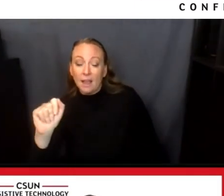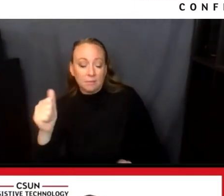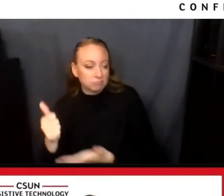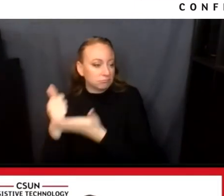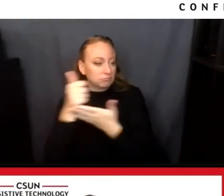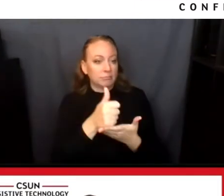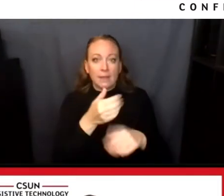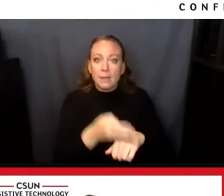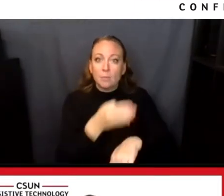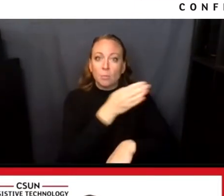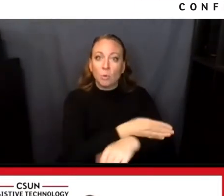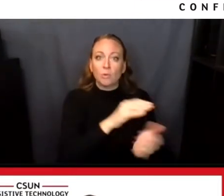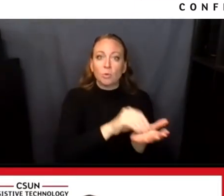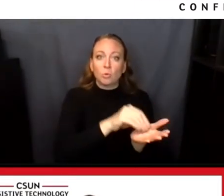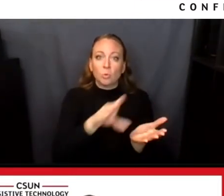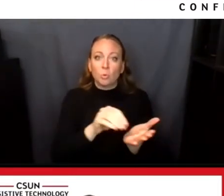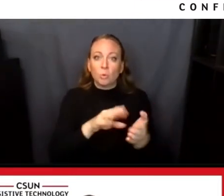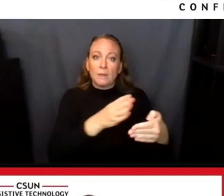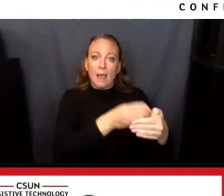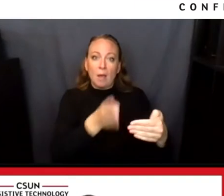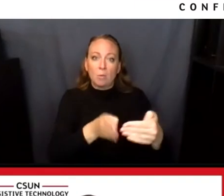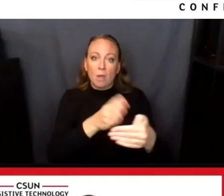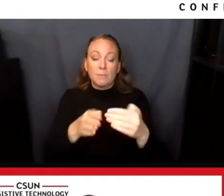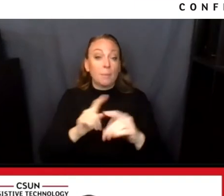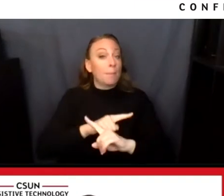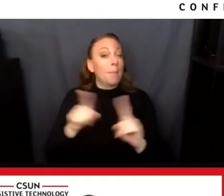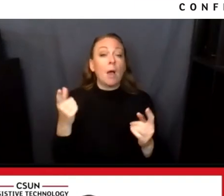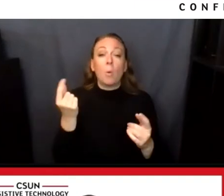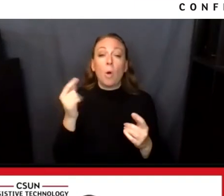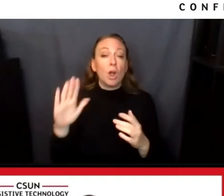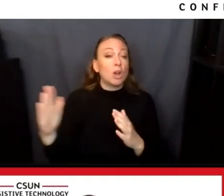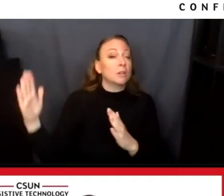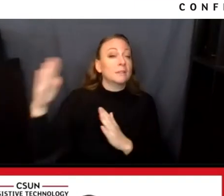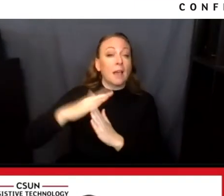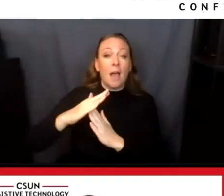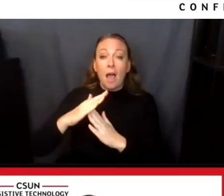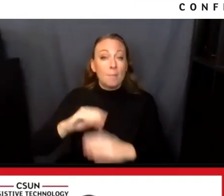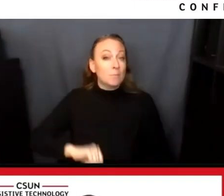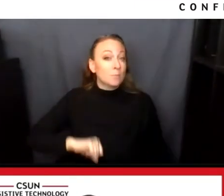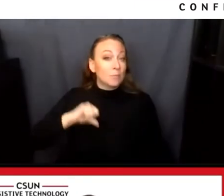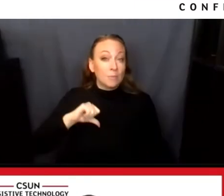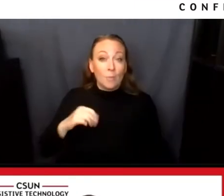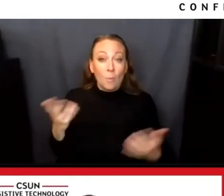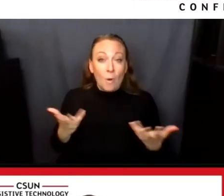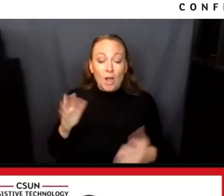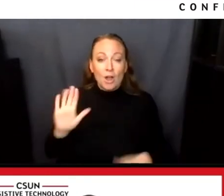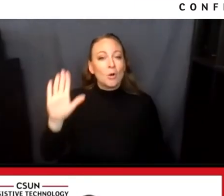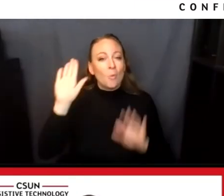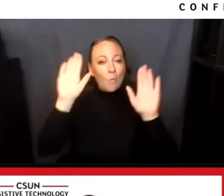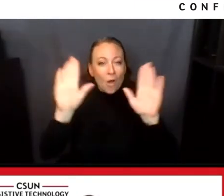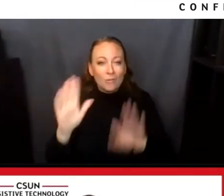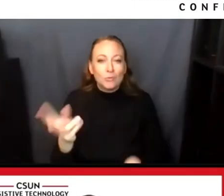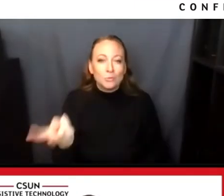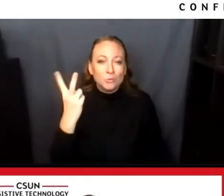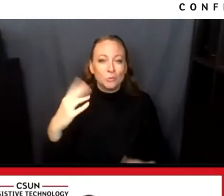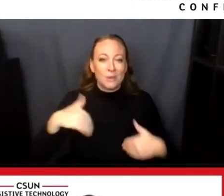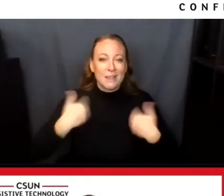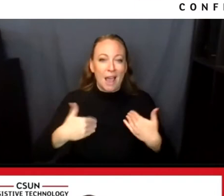But I think she would probably say the thing that she's proudest of, are her two wonderful young boys that she has time to spend,